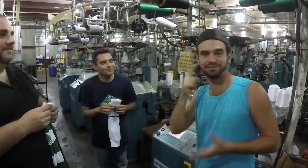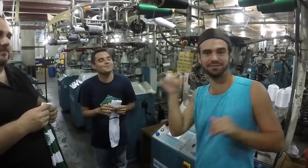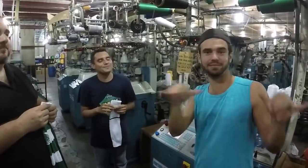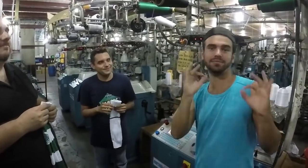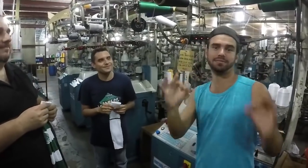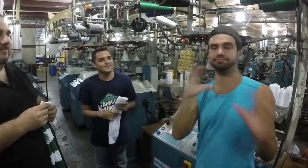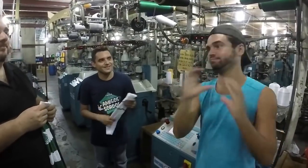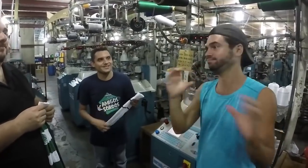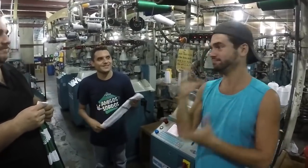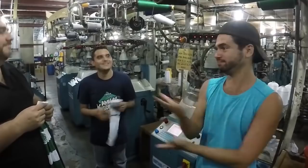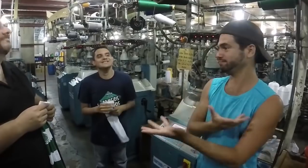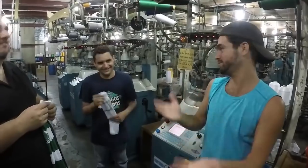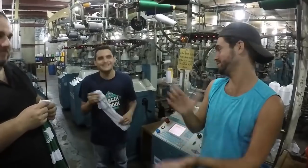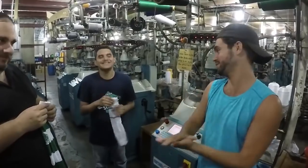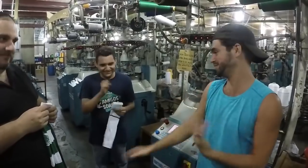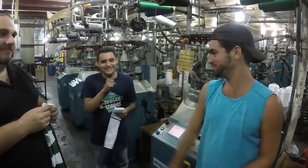But using our sign language speeds up the work!